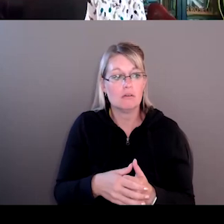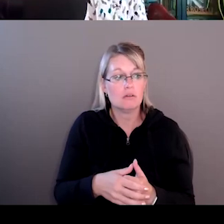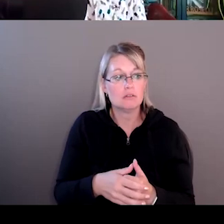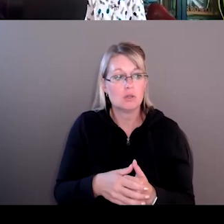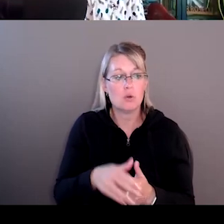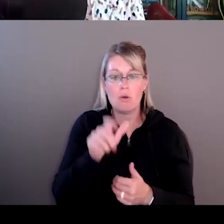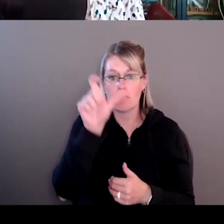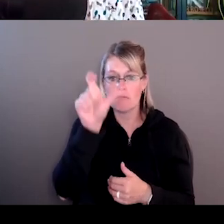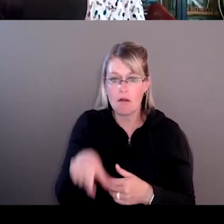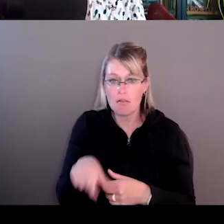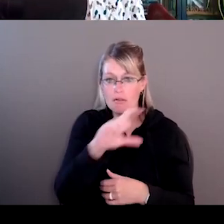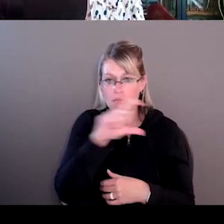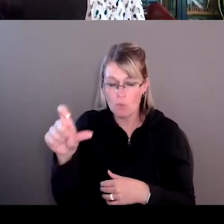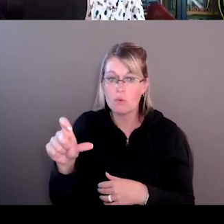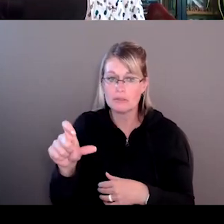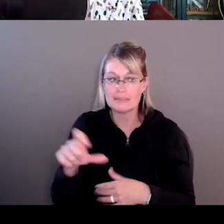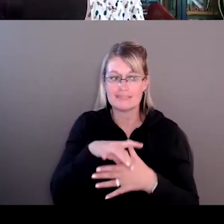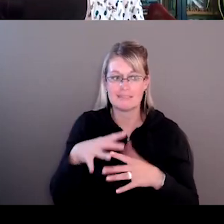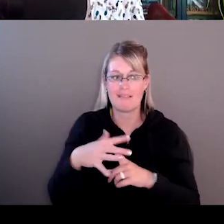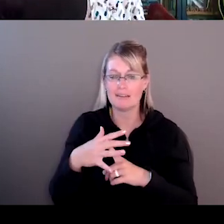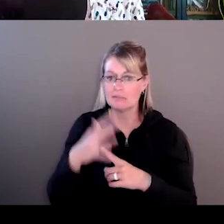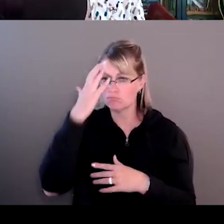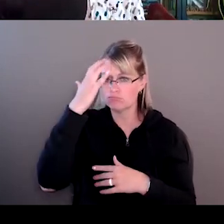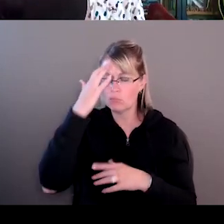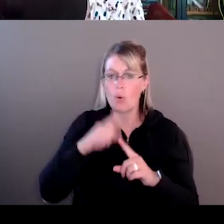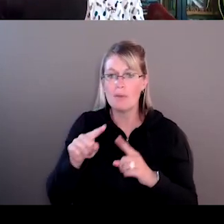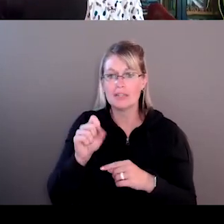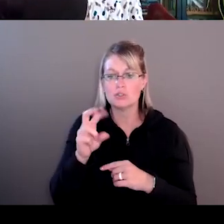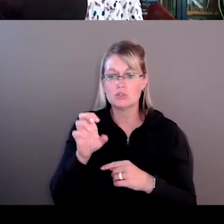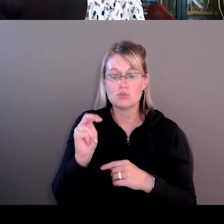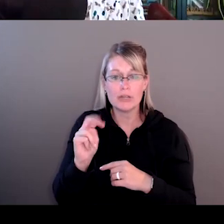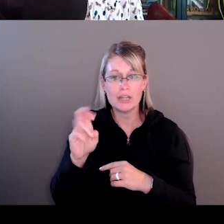context for the users but sometimes, a screen reader user, and particular, is moving through